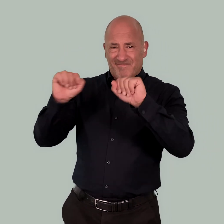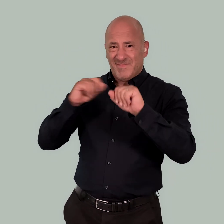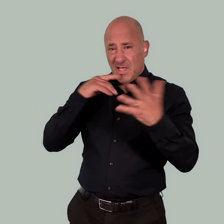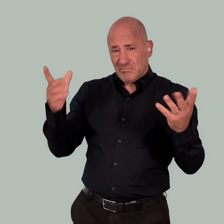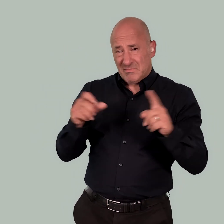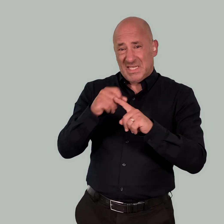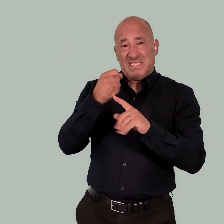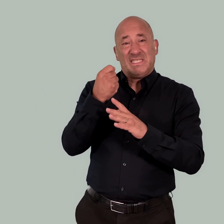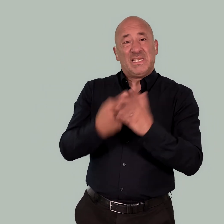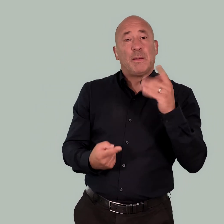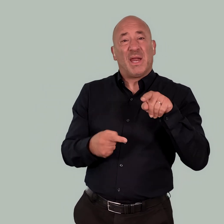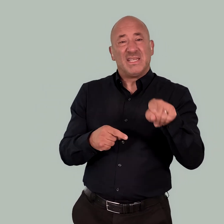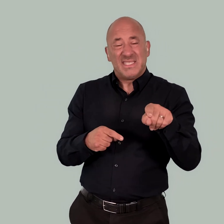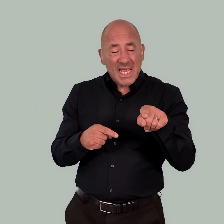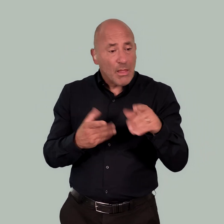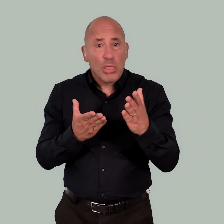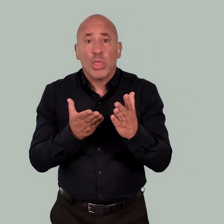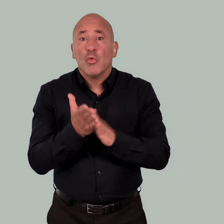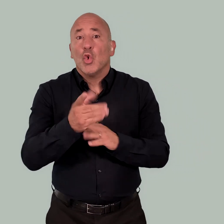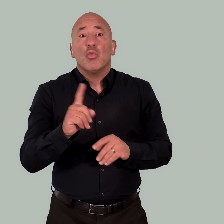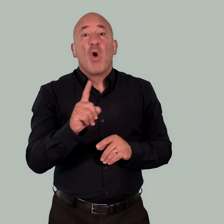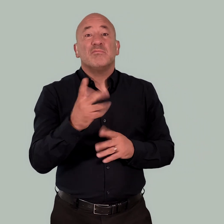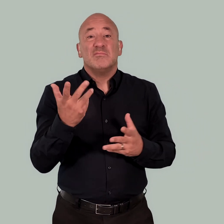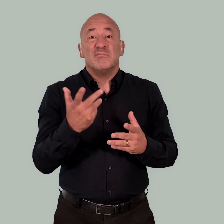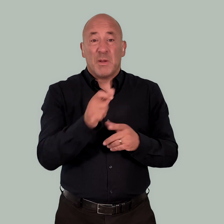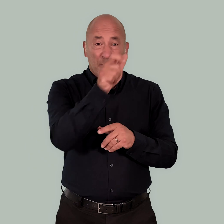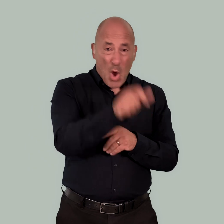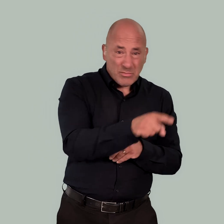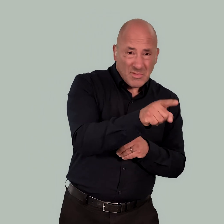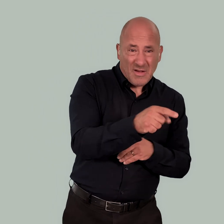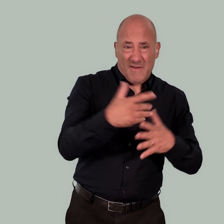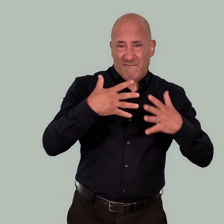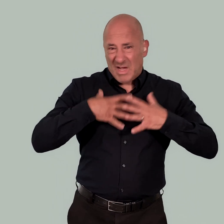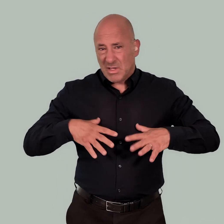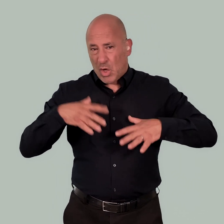This view sees disability as being generated at the point of interaction